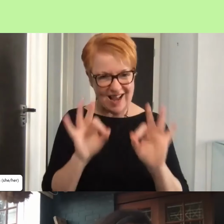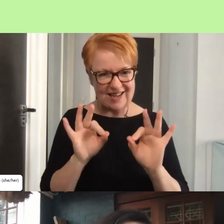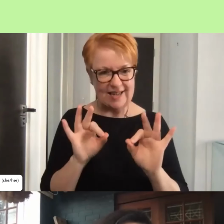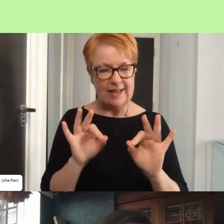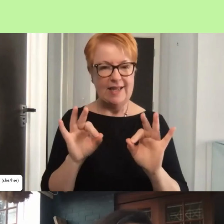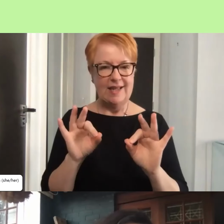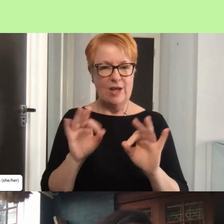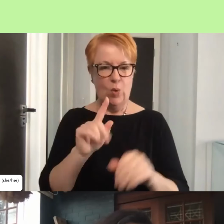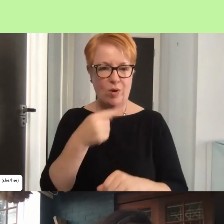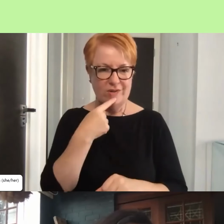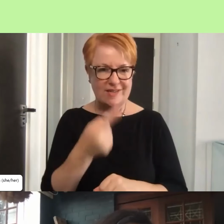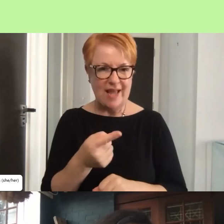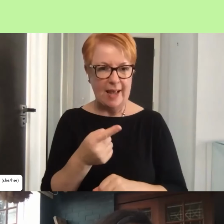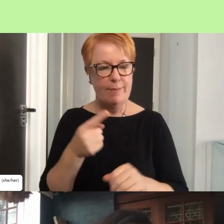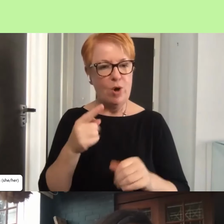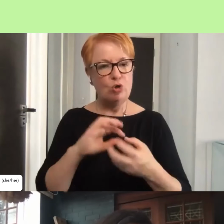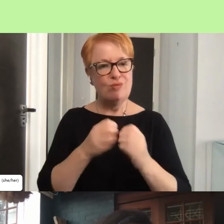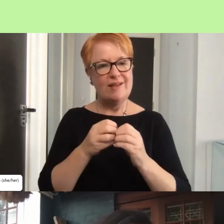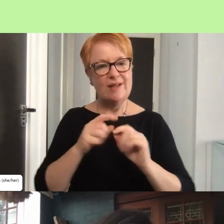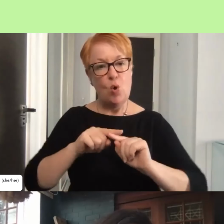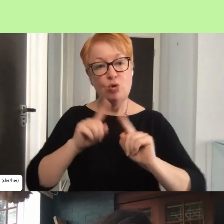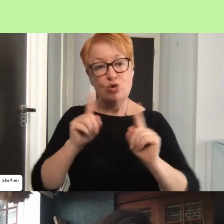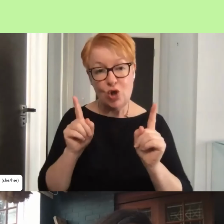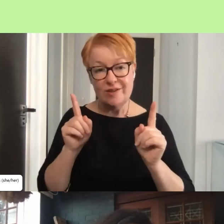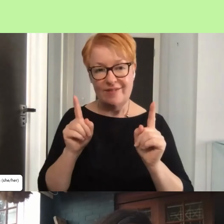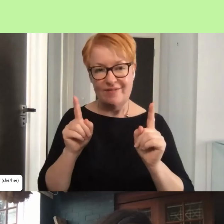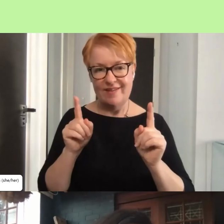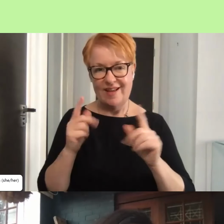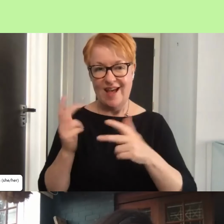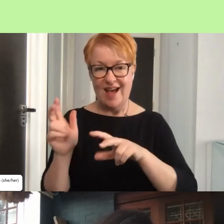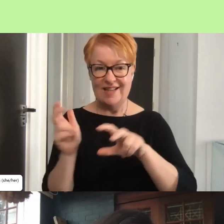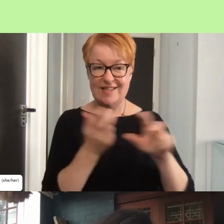but creating an alternative to kind of attention taking you away from the distraction.